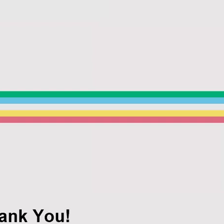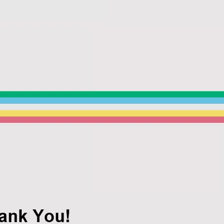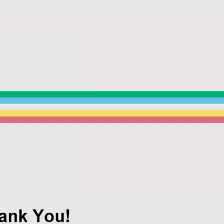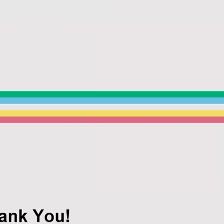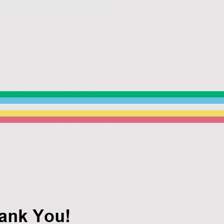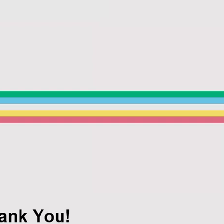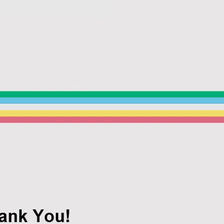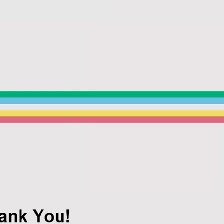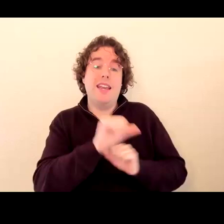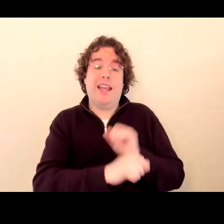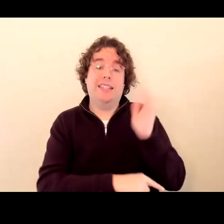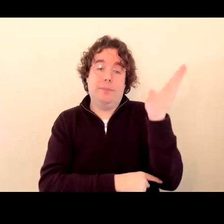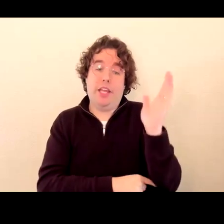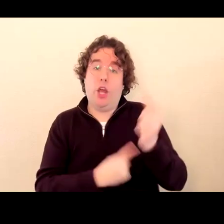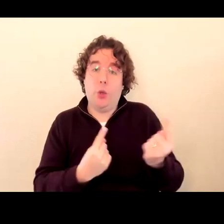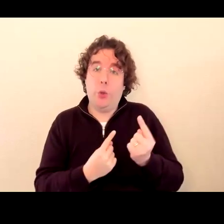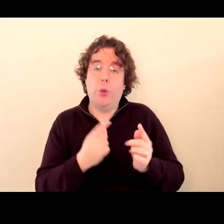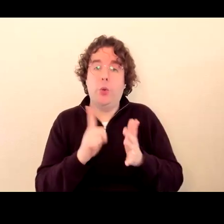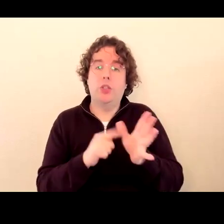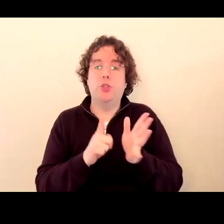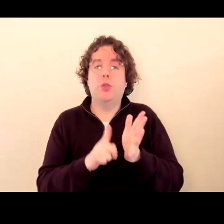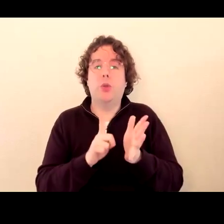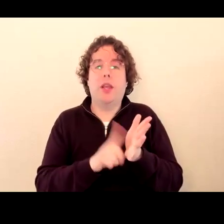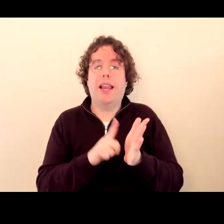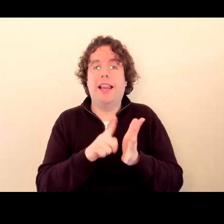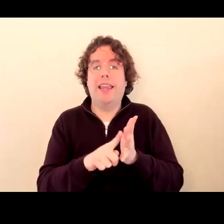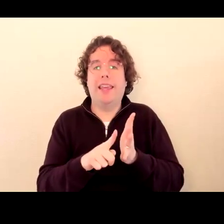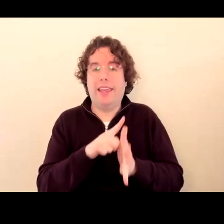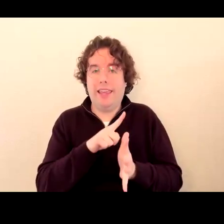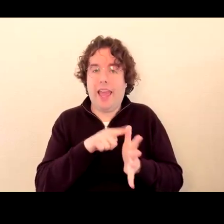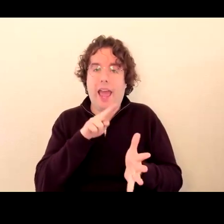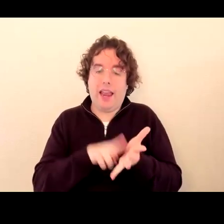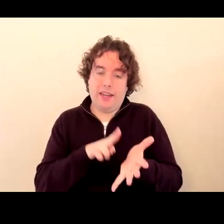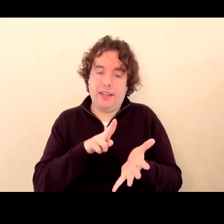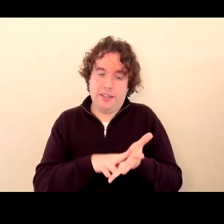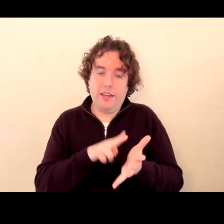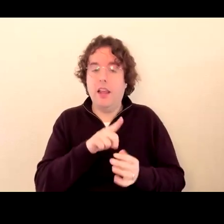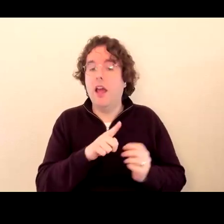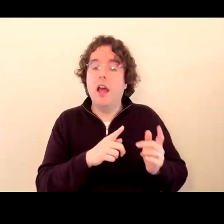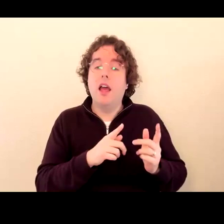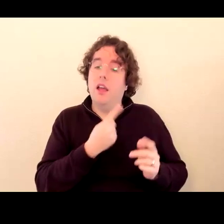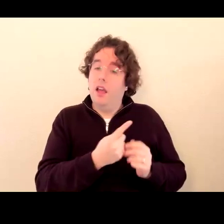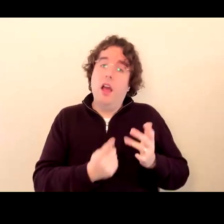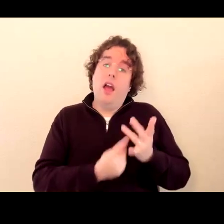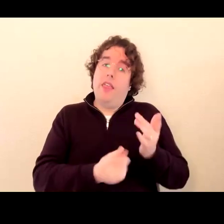to Julianne now, who is another member of the Disabled Leaders Network and who